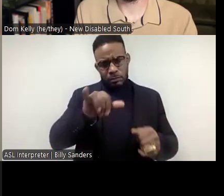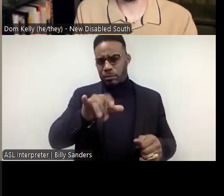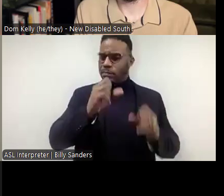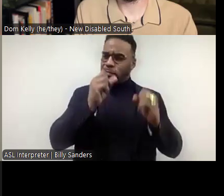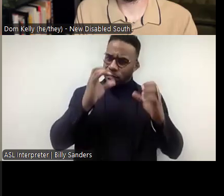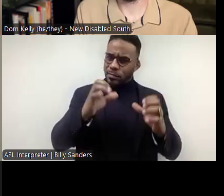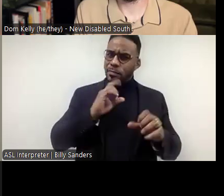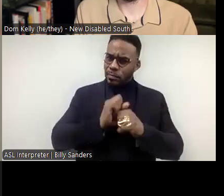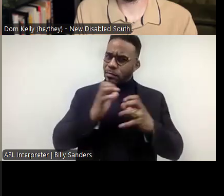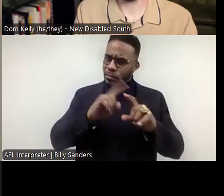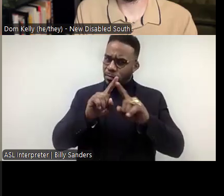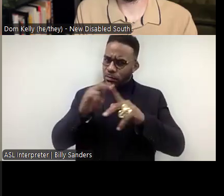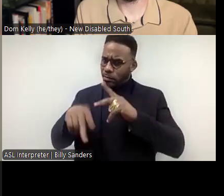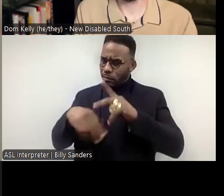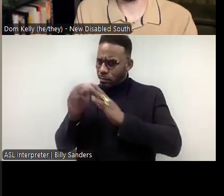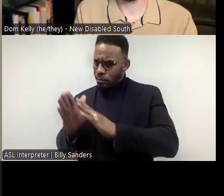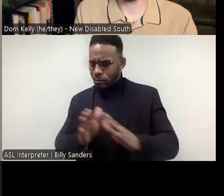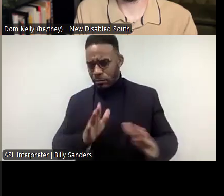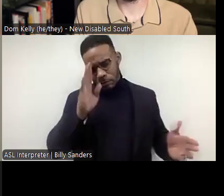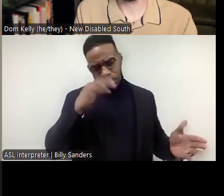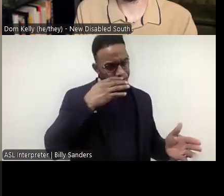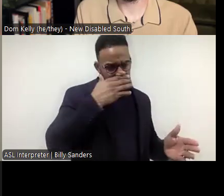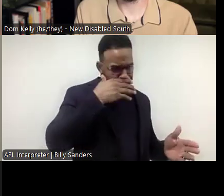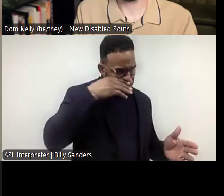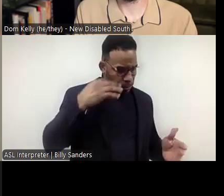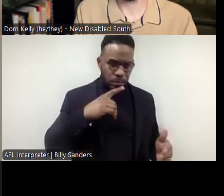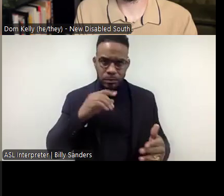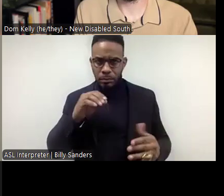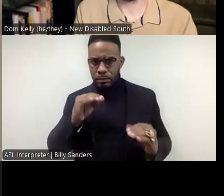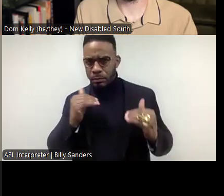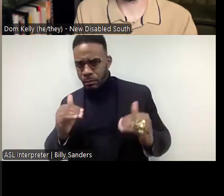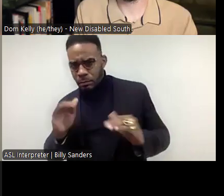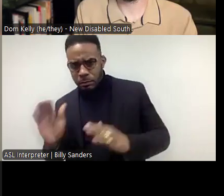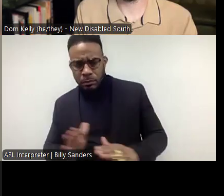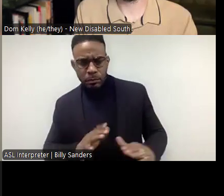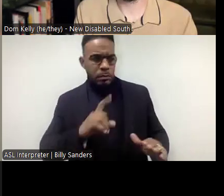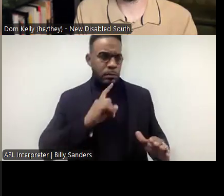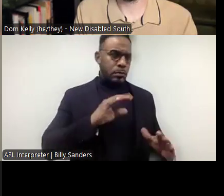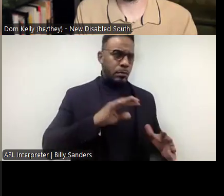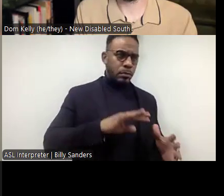community organizers or people who want to get involved in stuff, to just remember there' s really a lot of kinds of